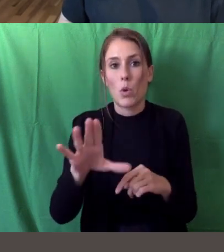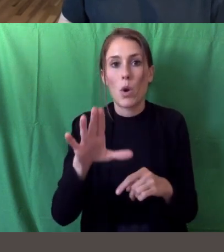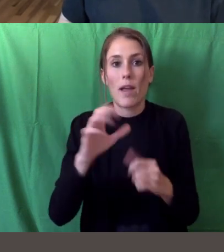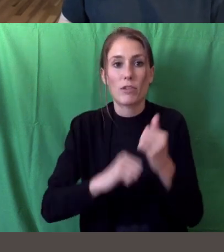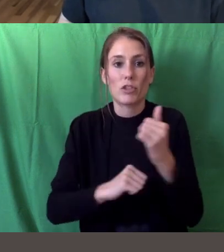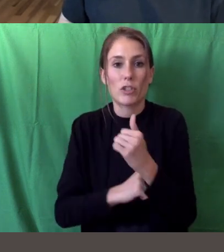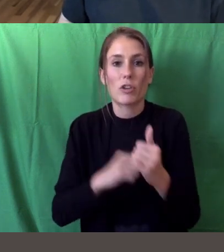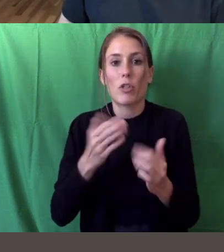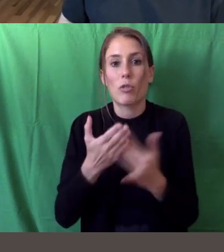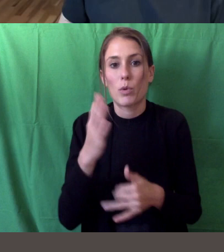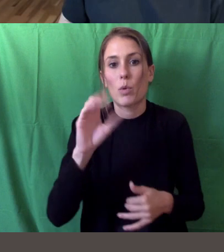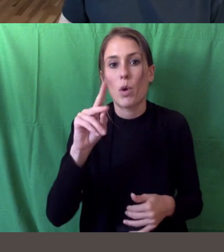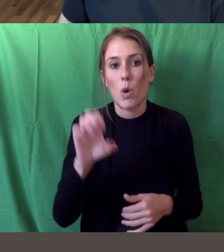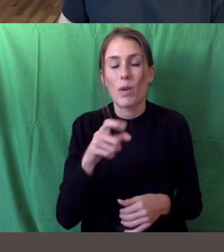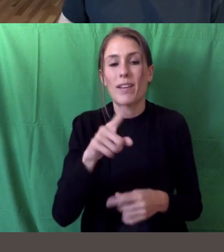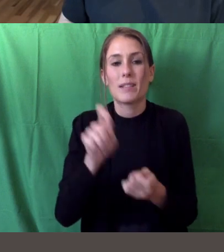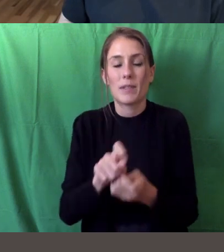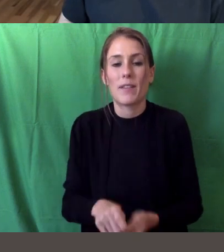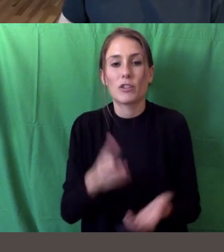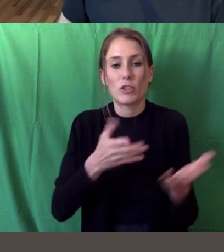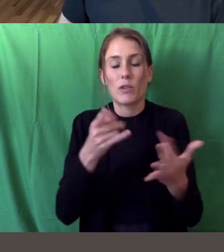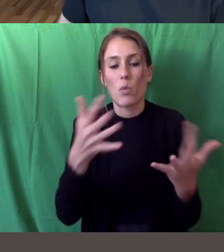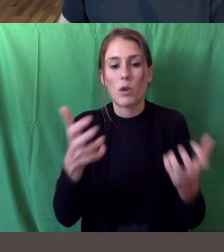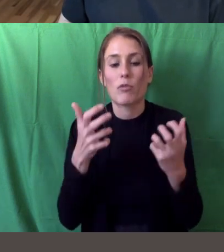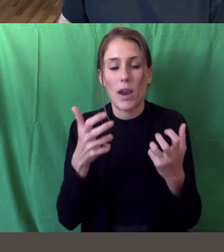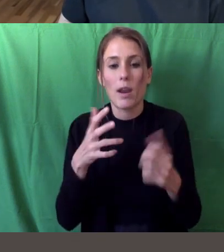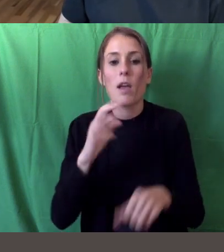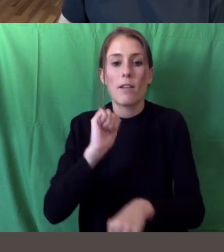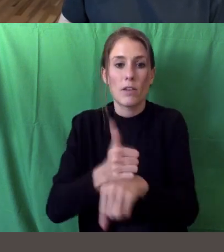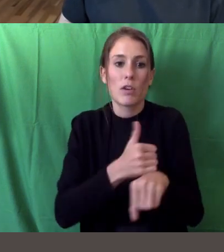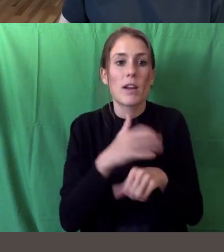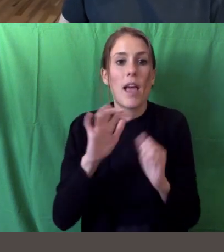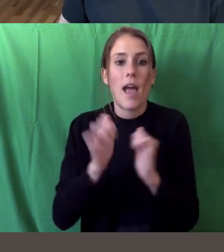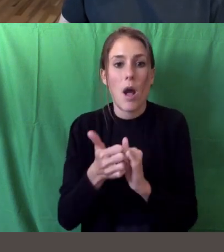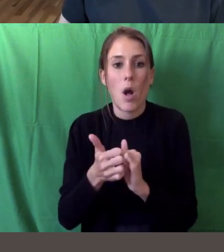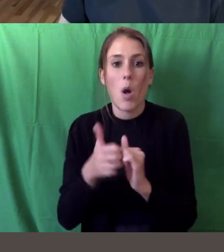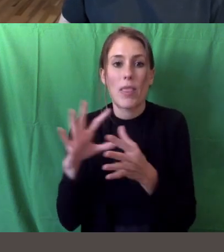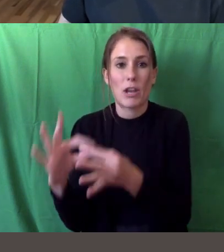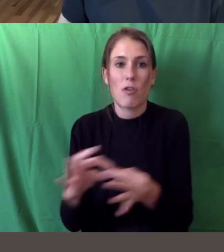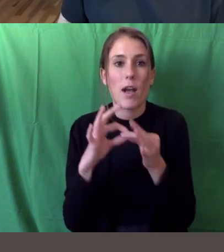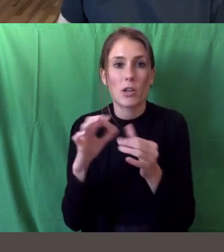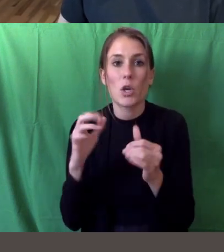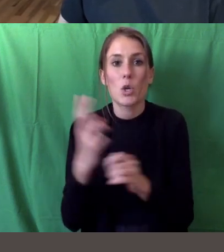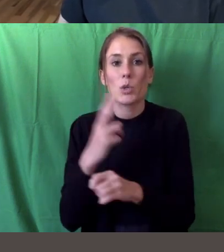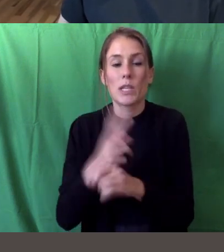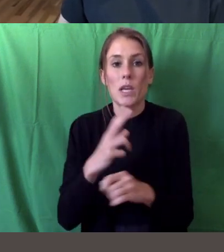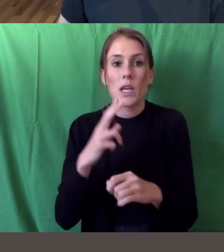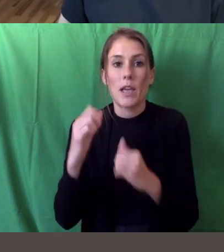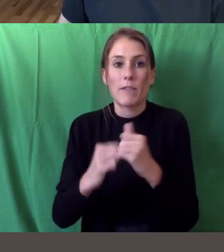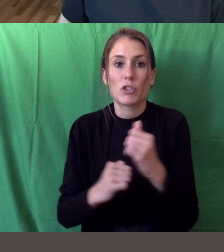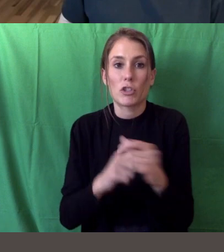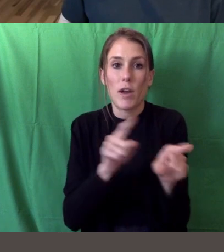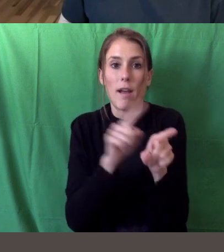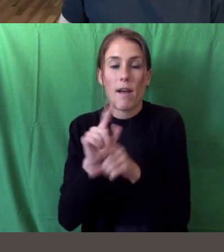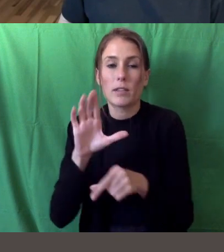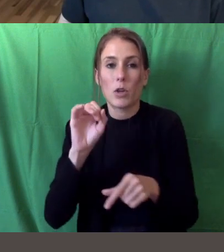The files in this directory specify the services you want to create, their configurations, and how they interact. Using infrastructure as code, we can ensure